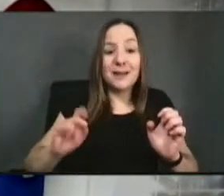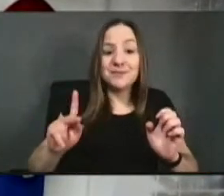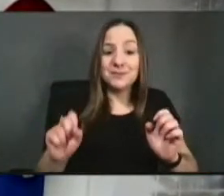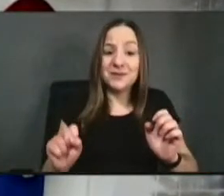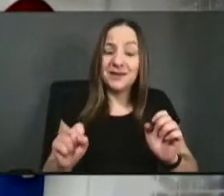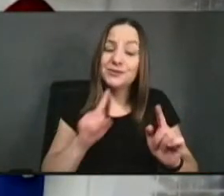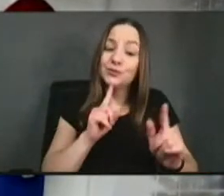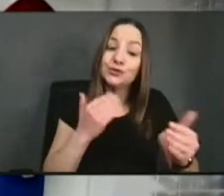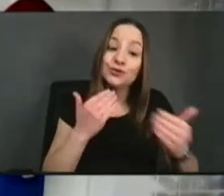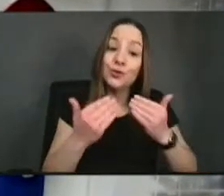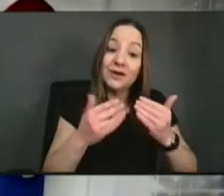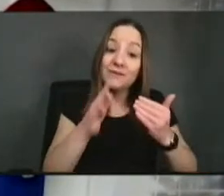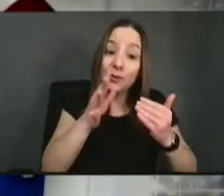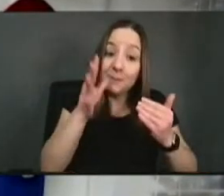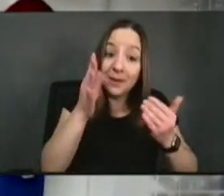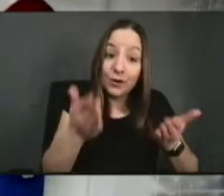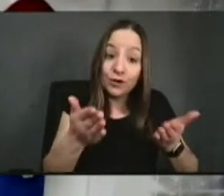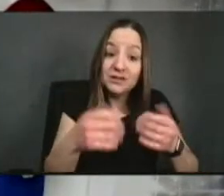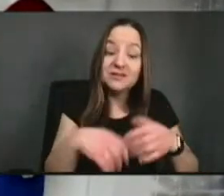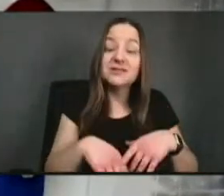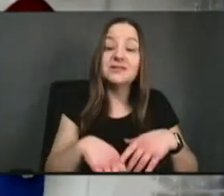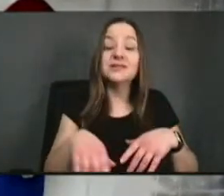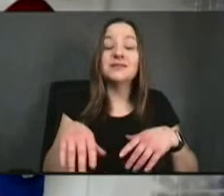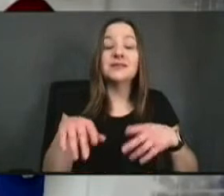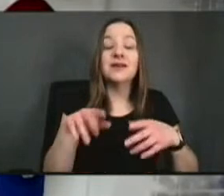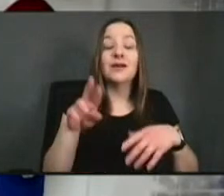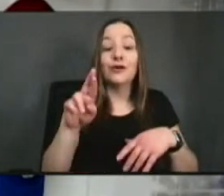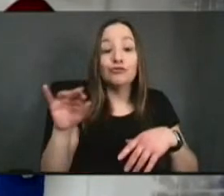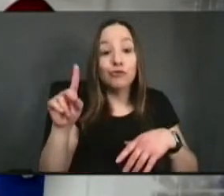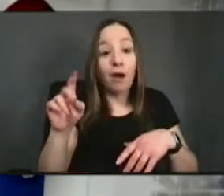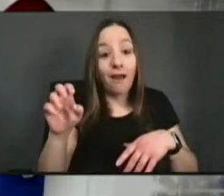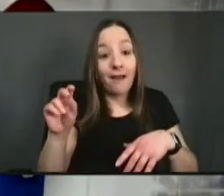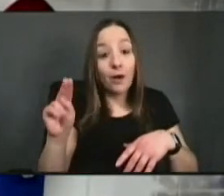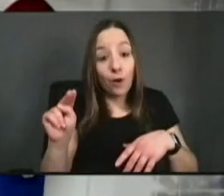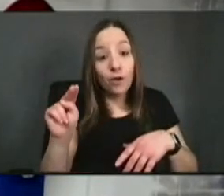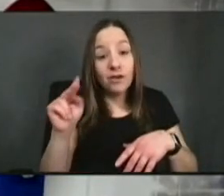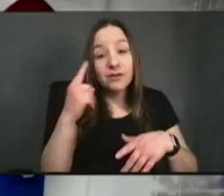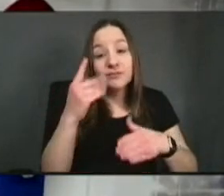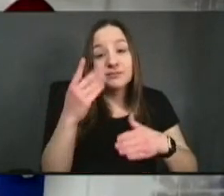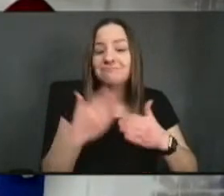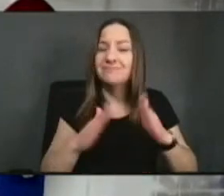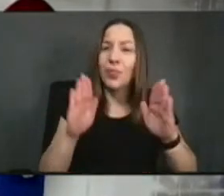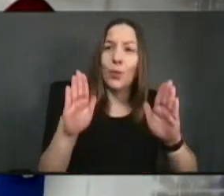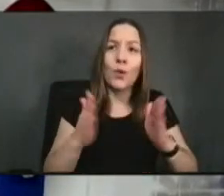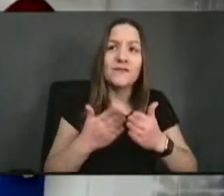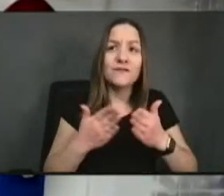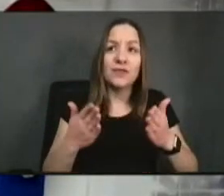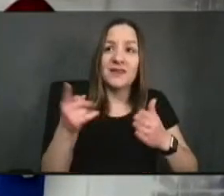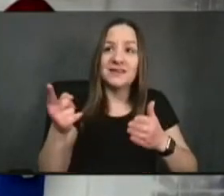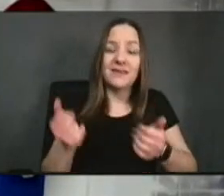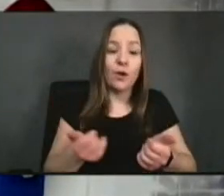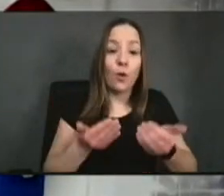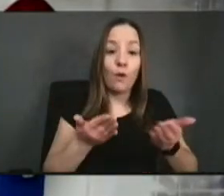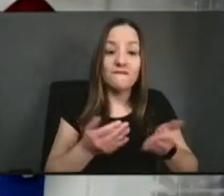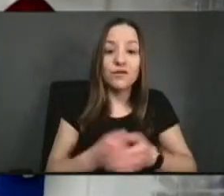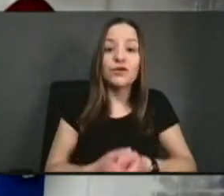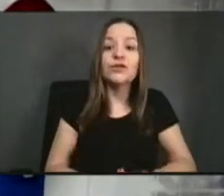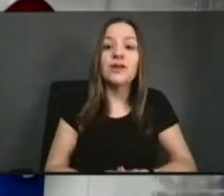across the system and we are so grateful to our parents and ride